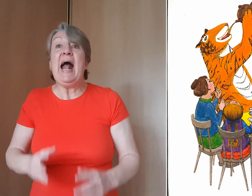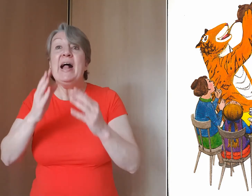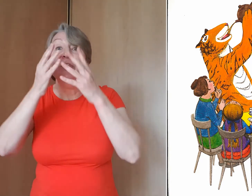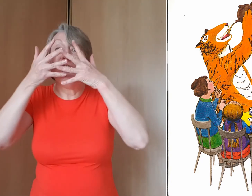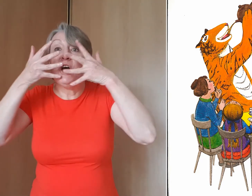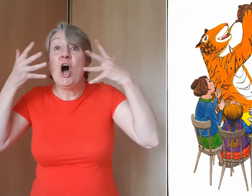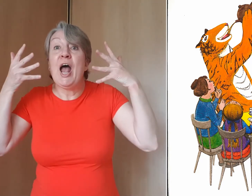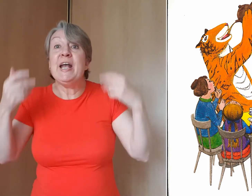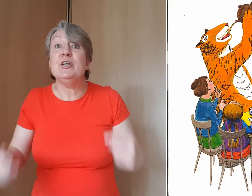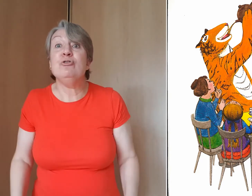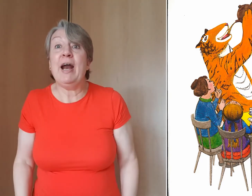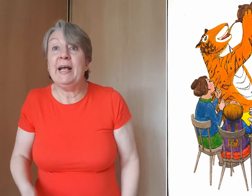and the tiger drank